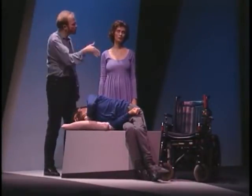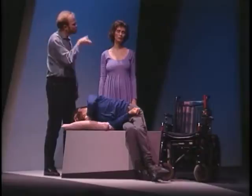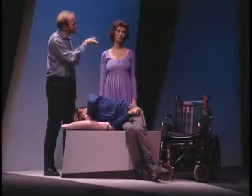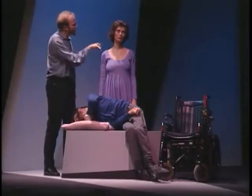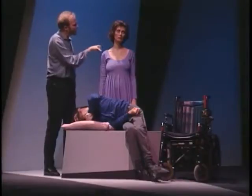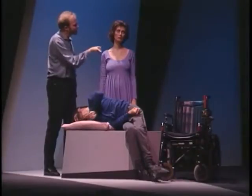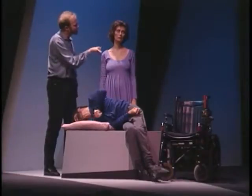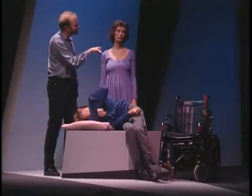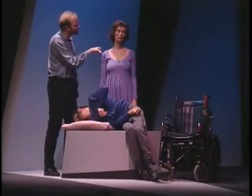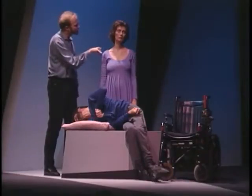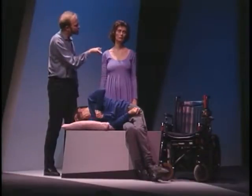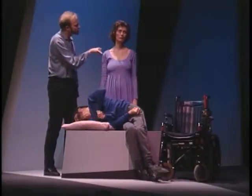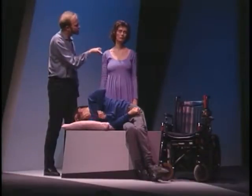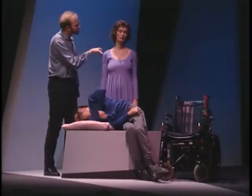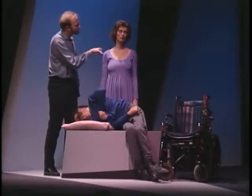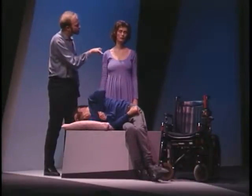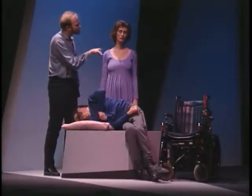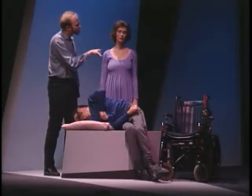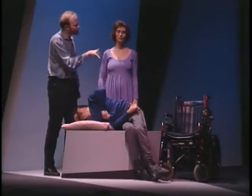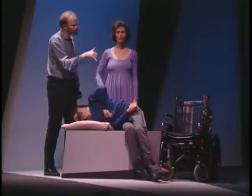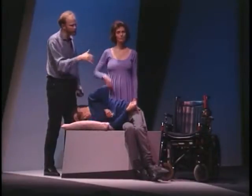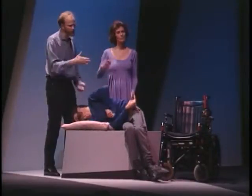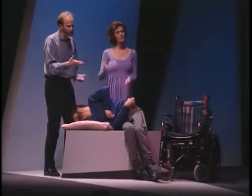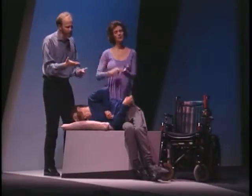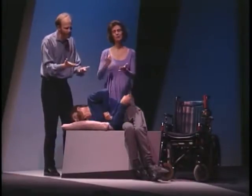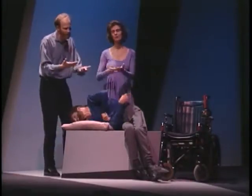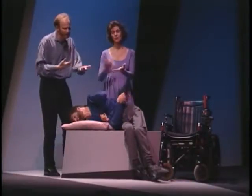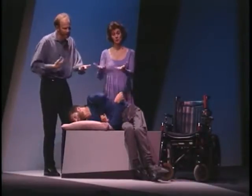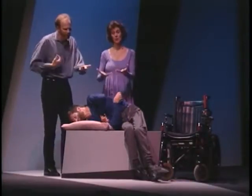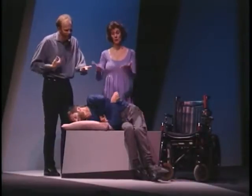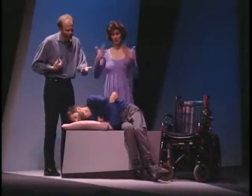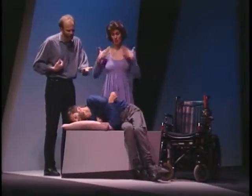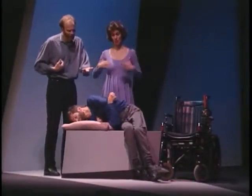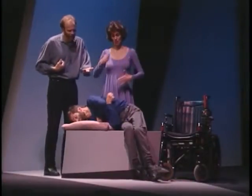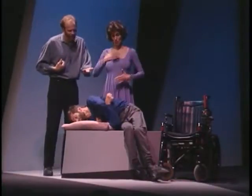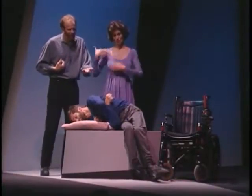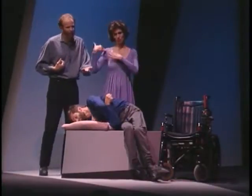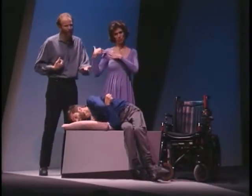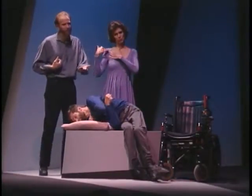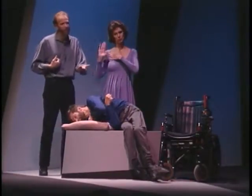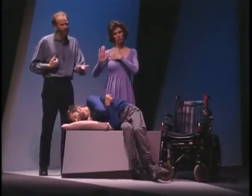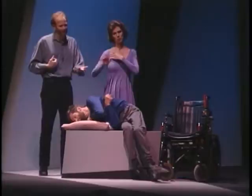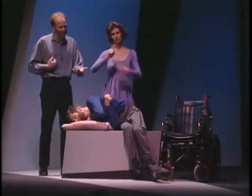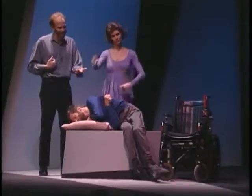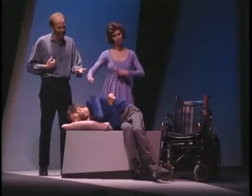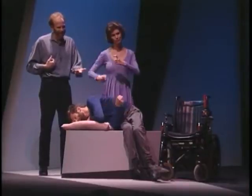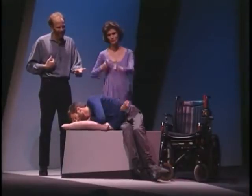stay sometimes I wish that you would take responsibility for my body